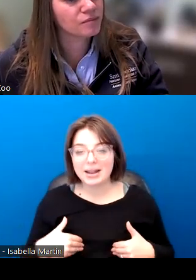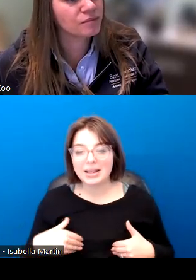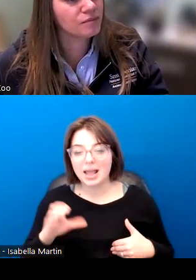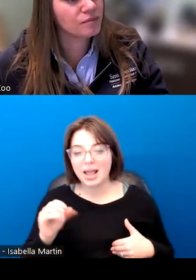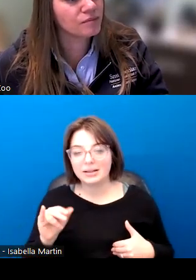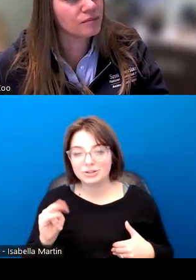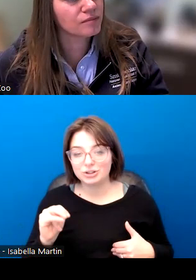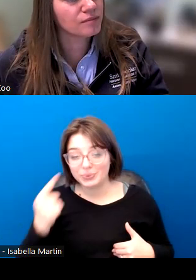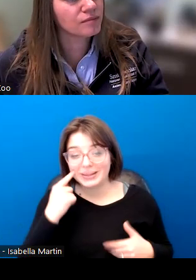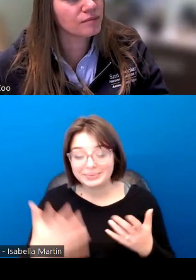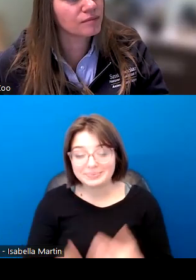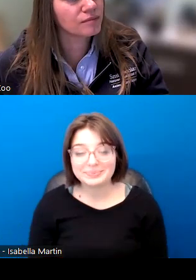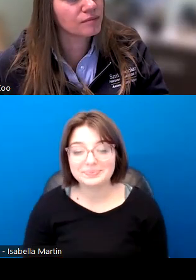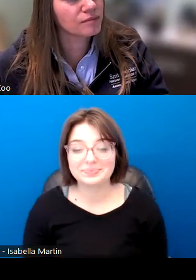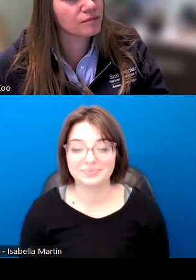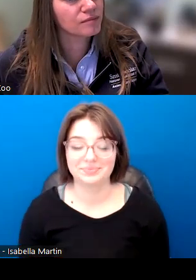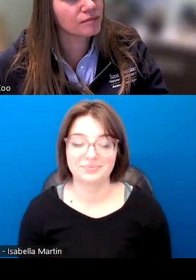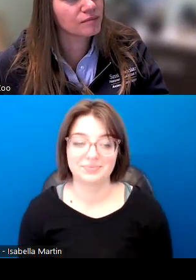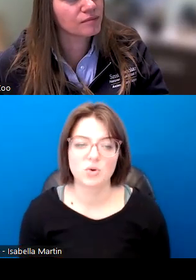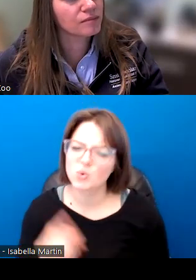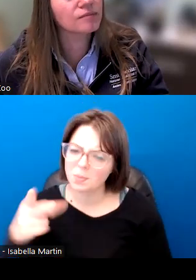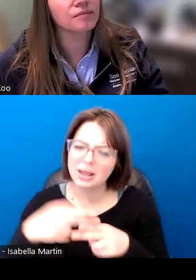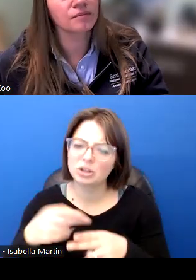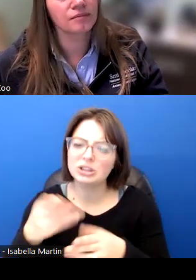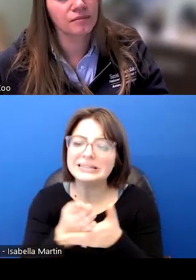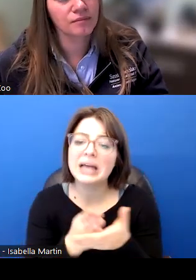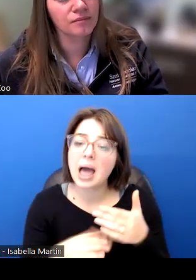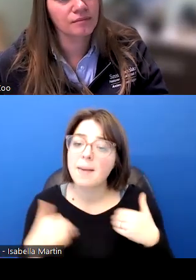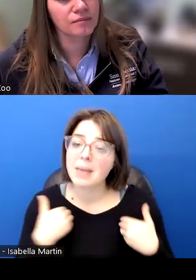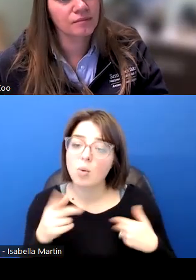that. So you mentioned that you do touch some animals obviously an animal like an elephant